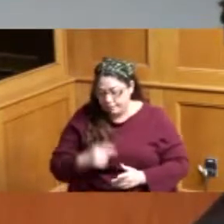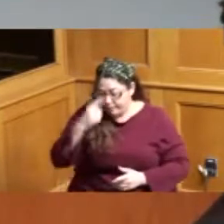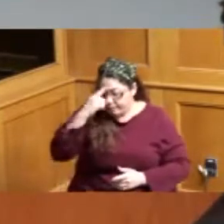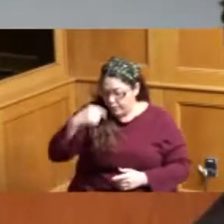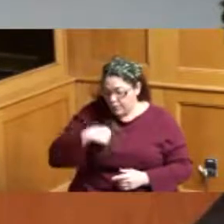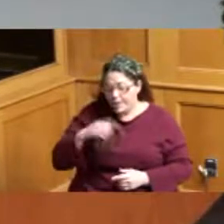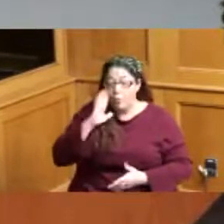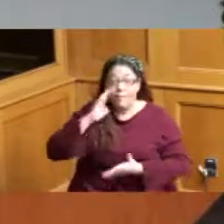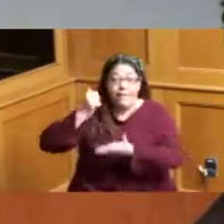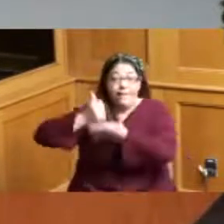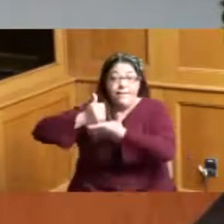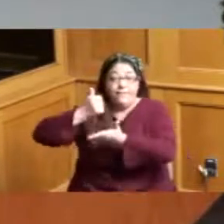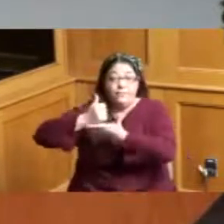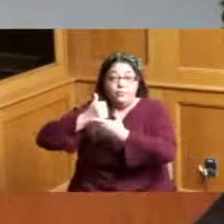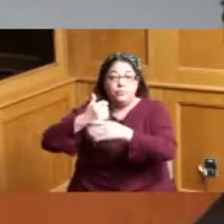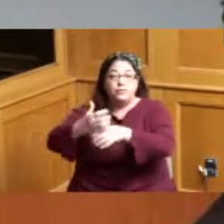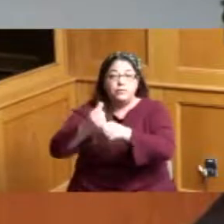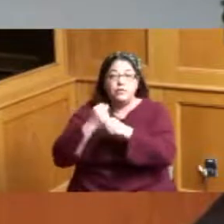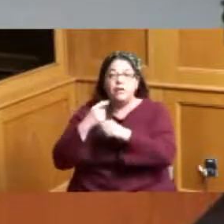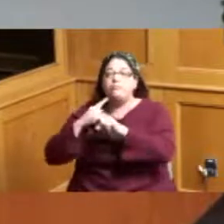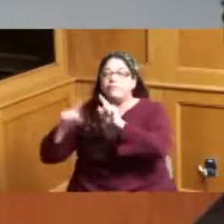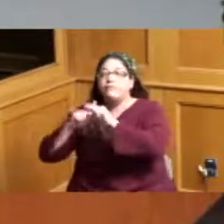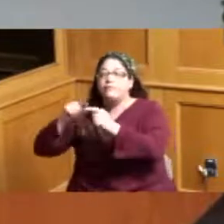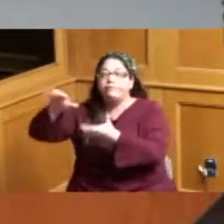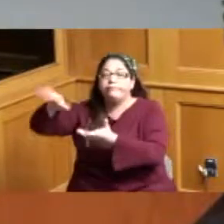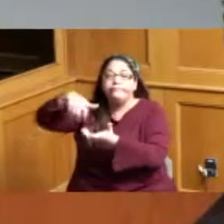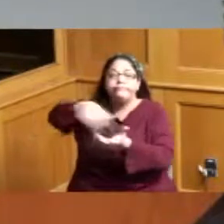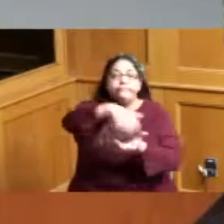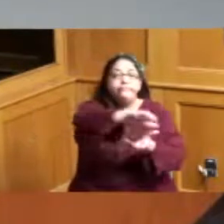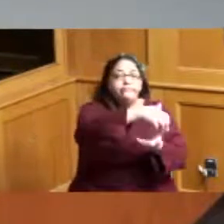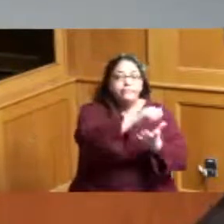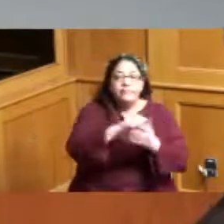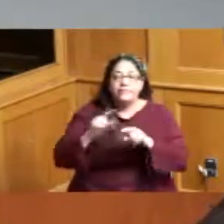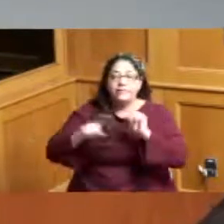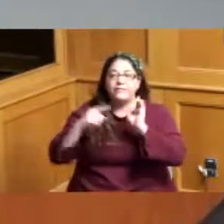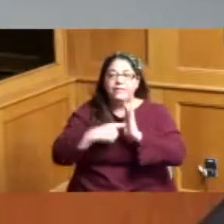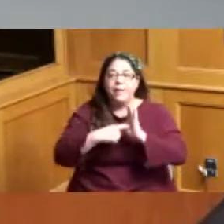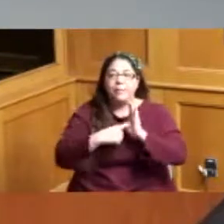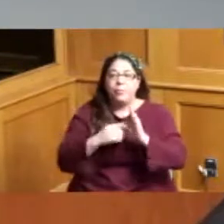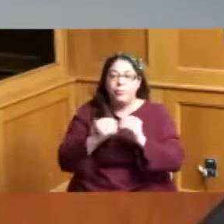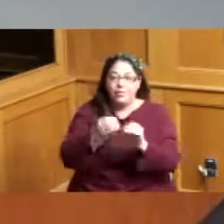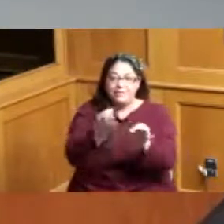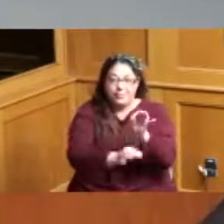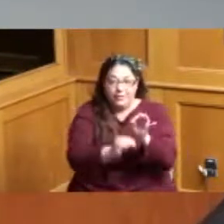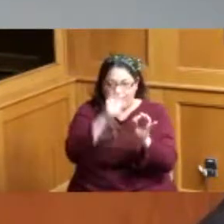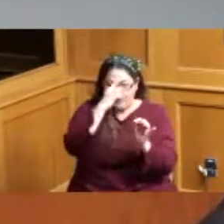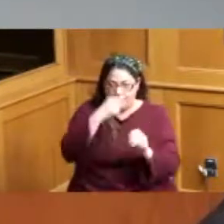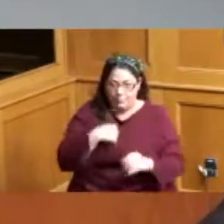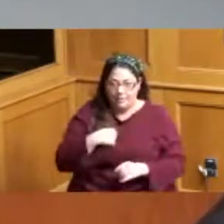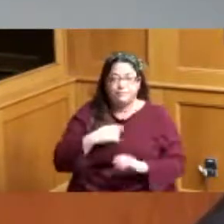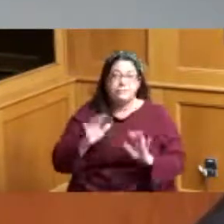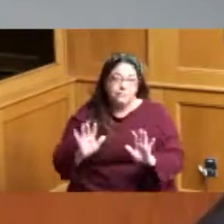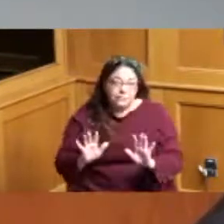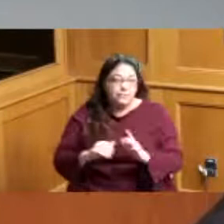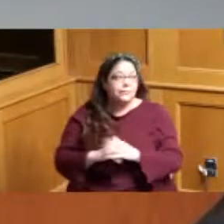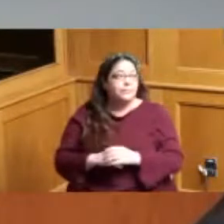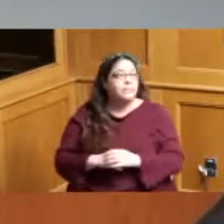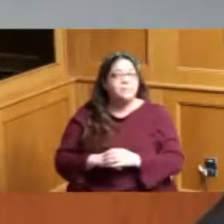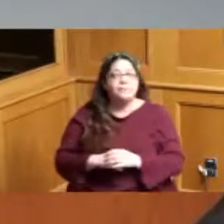to get examples that are a little maybe simplified because you all know what the average pipe I don't